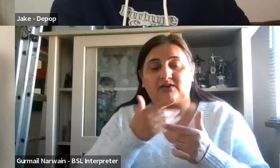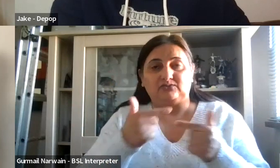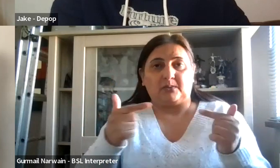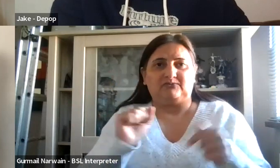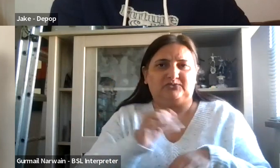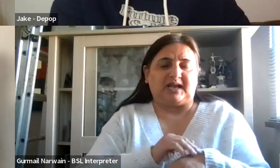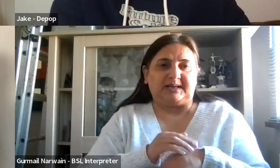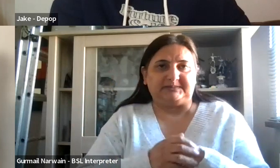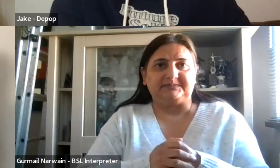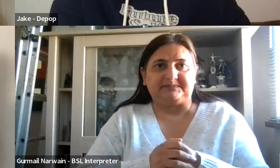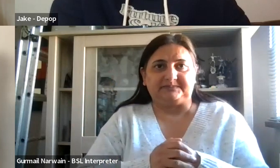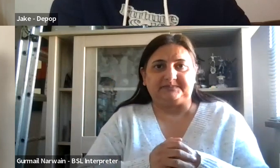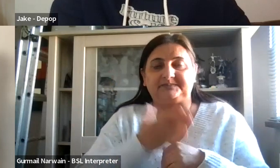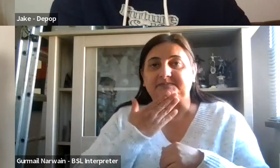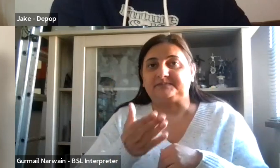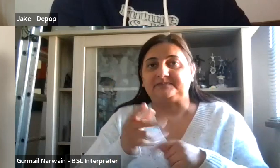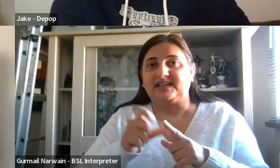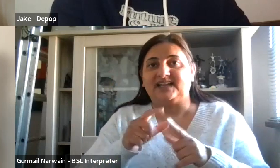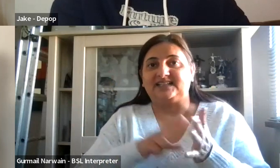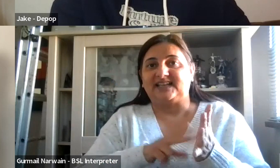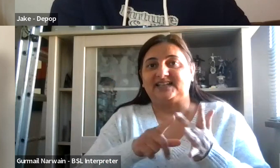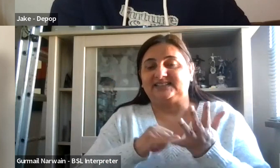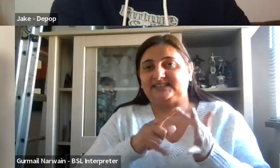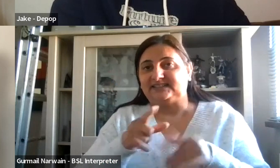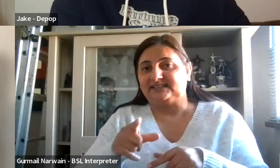Bsl, thank you so much for your time, thanks to Denise, who was doing a closed captioning